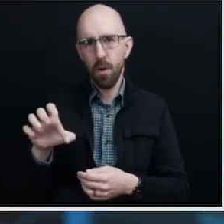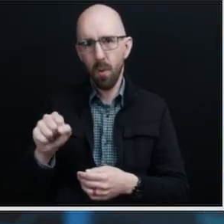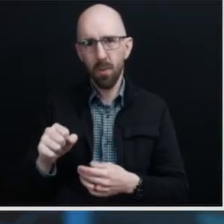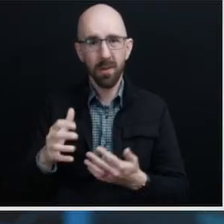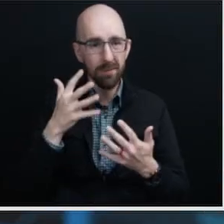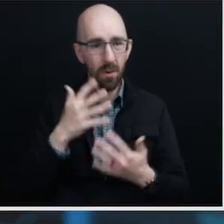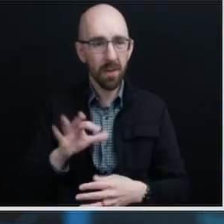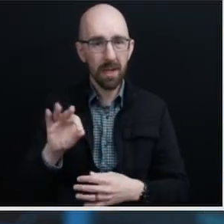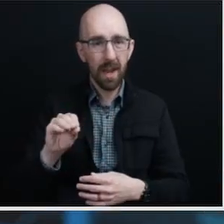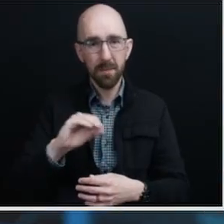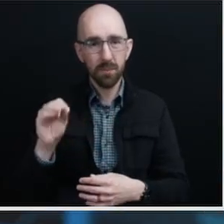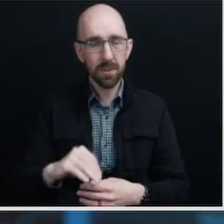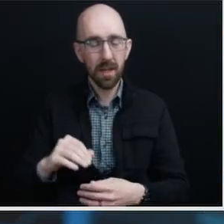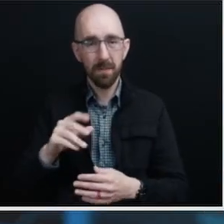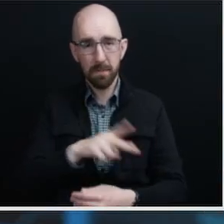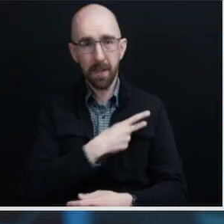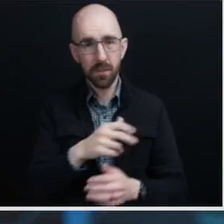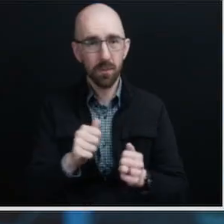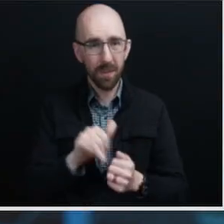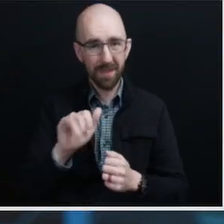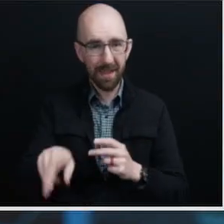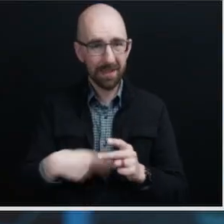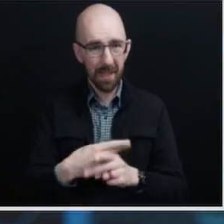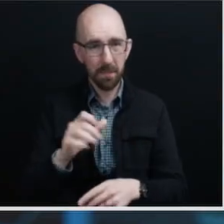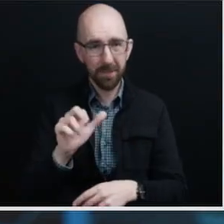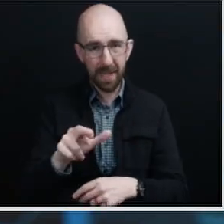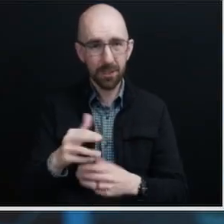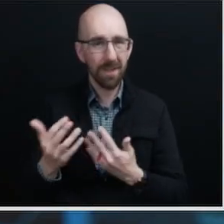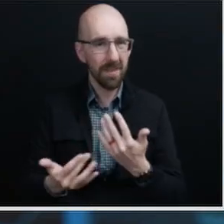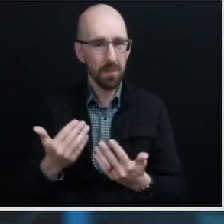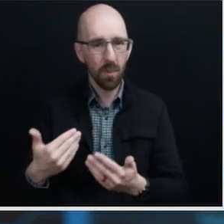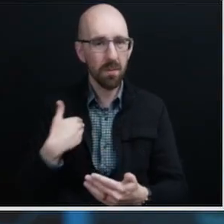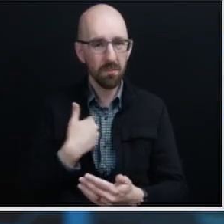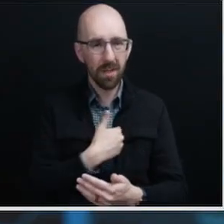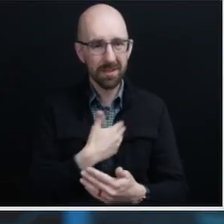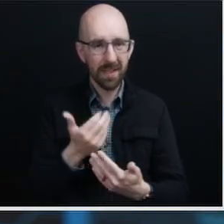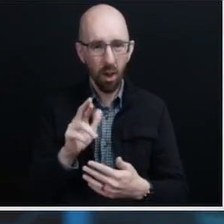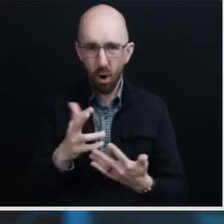with inflammatory breast cancer upon presentation will already have cancer in their lymph nodes. And